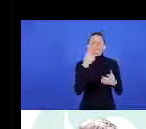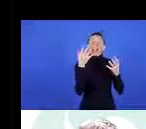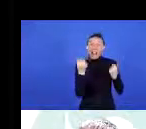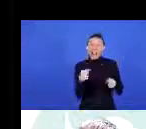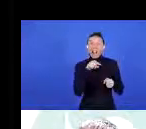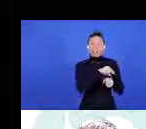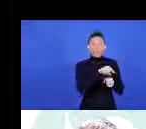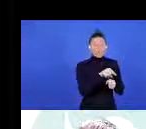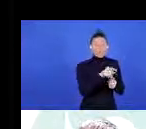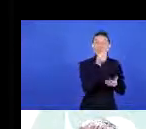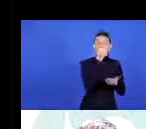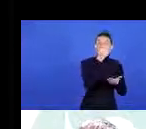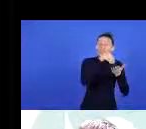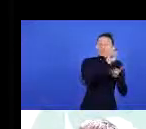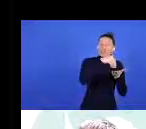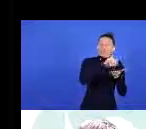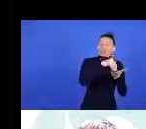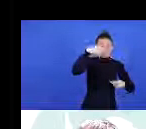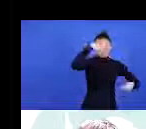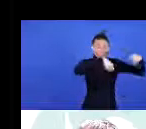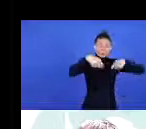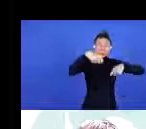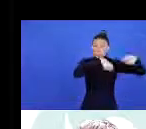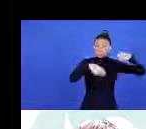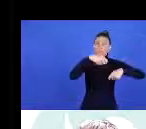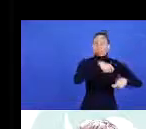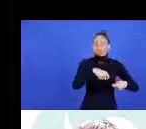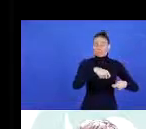awareness. In Slovenia the system is